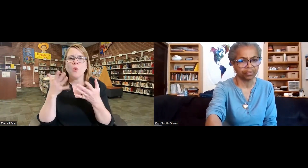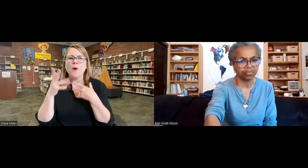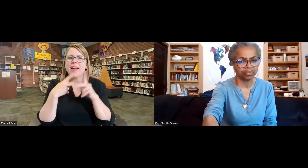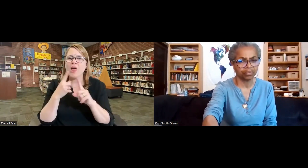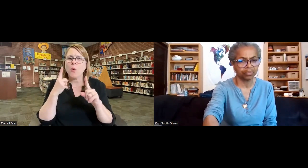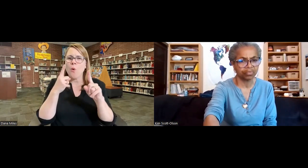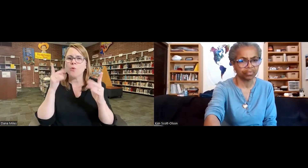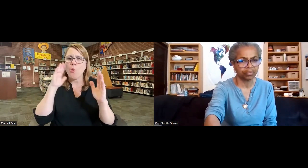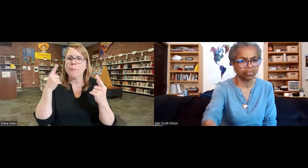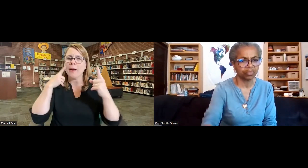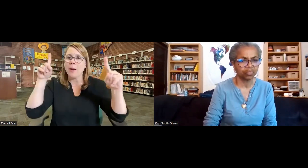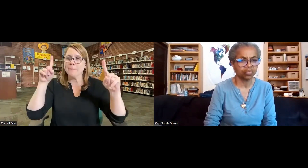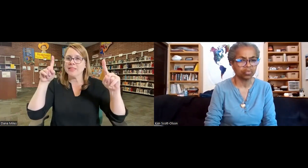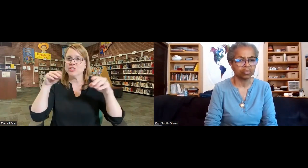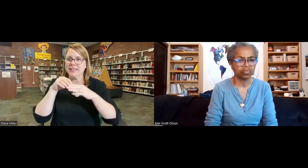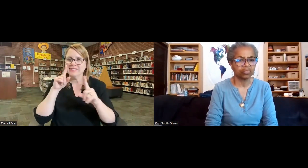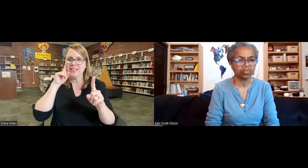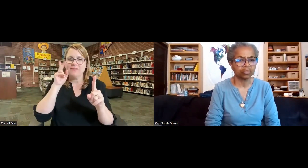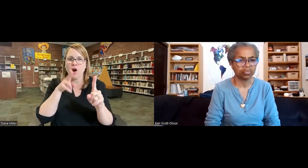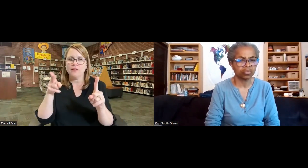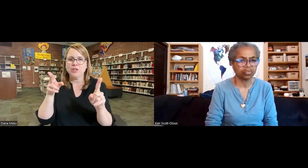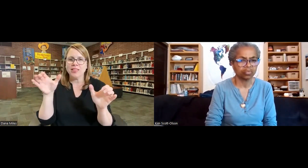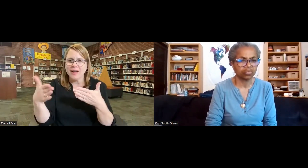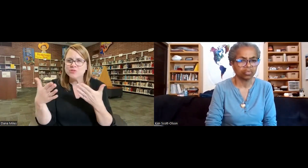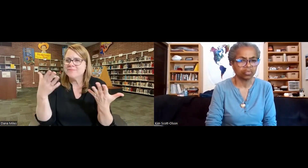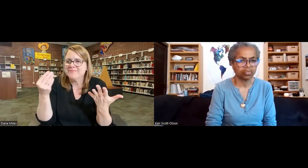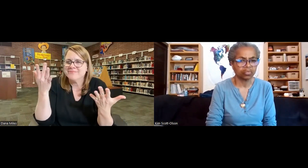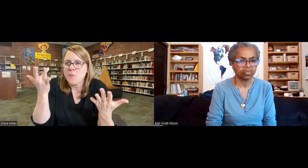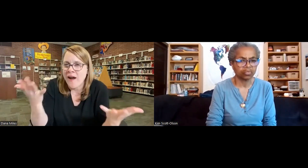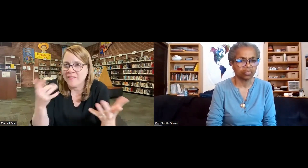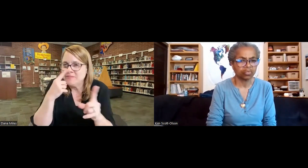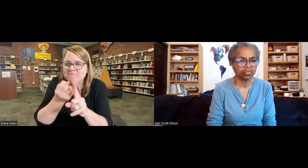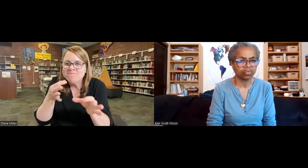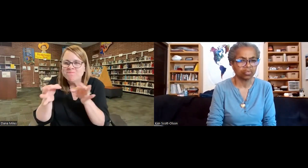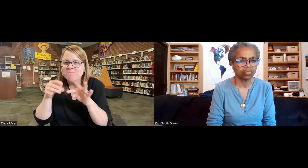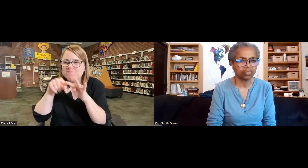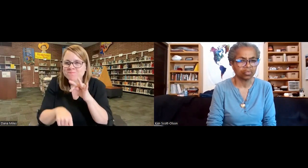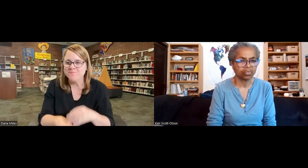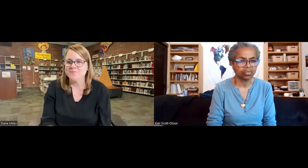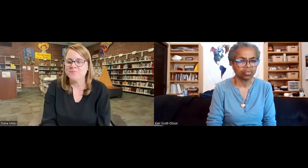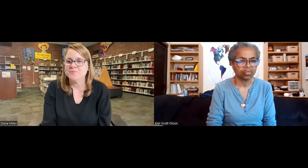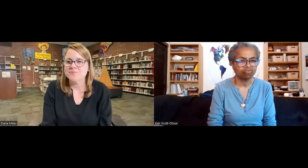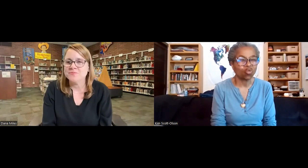Okay, so, what goals do you hope to accomplish in the Deaf and Hard of Hearing classroom, and why?